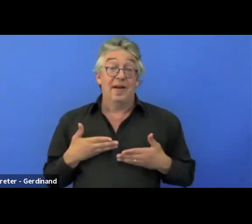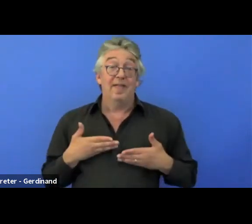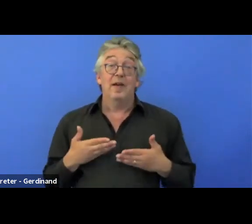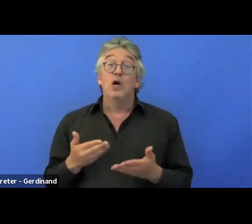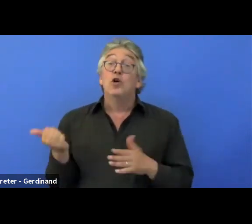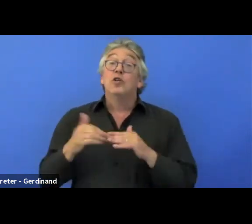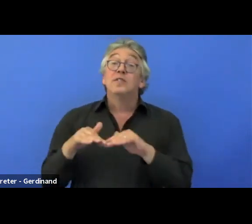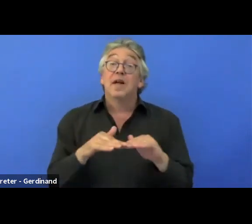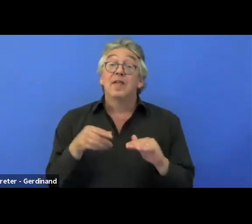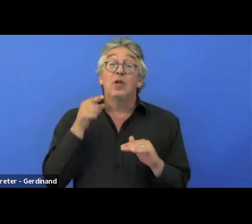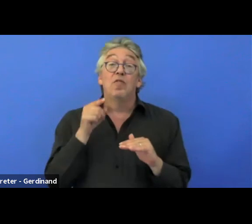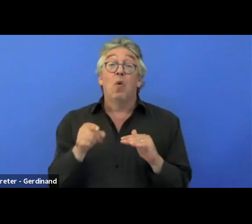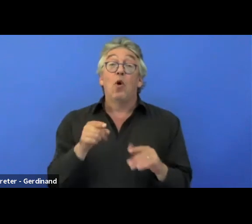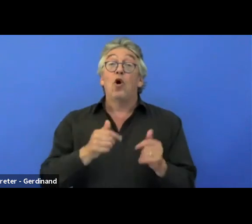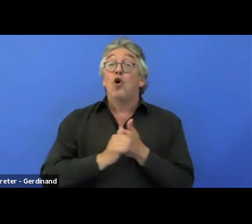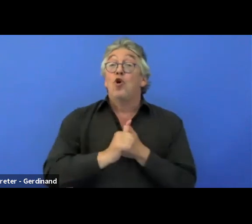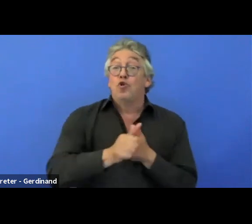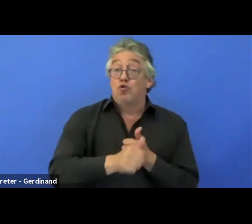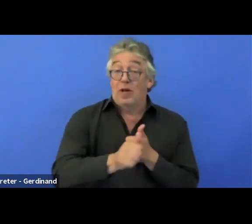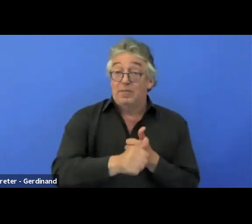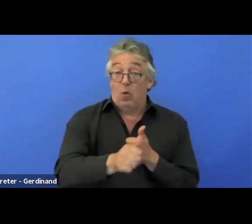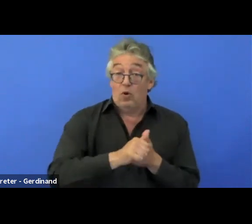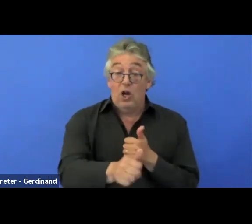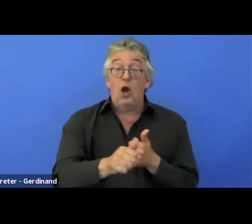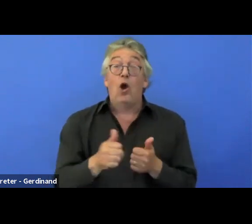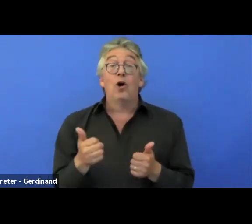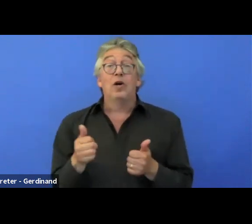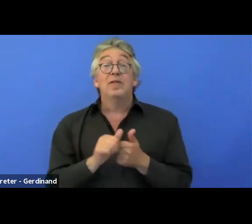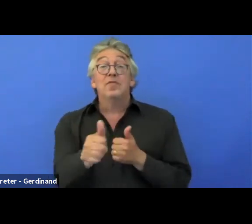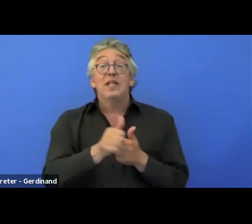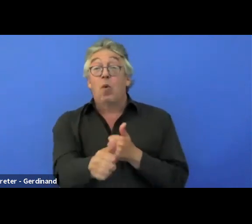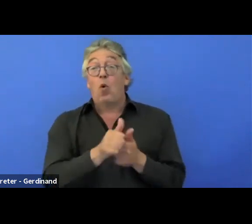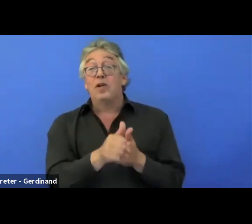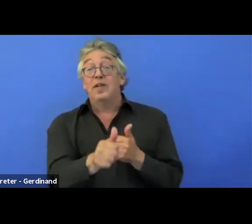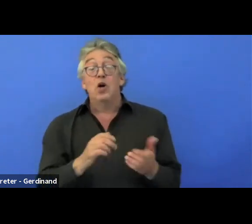customer communications for passenger transport services. A universal design approach.